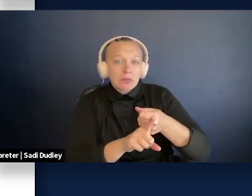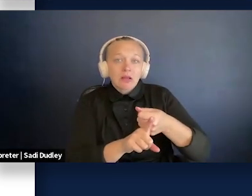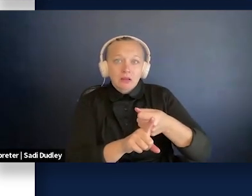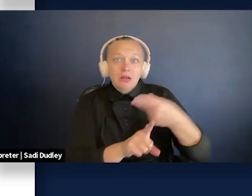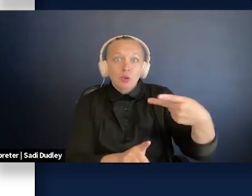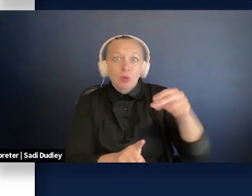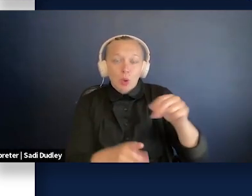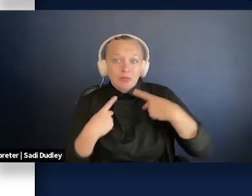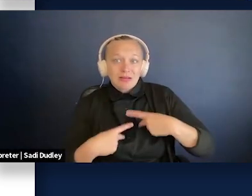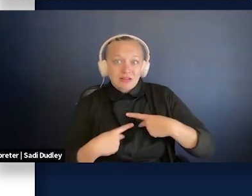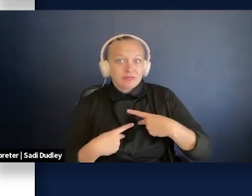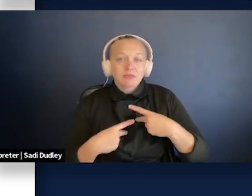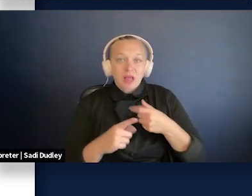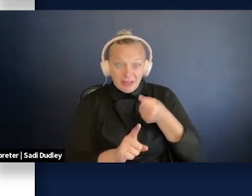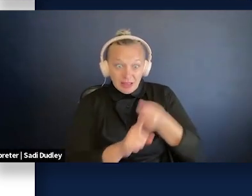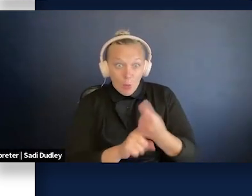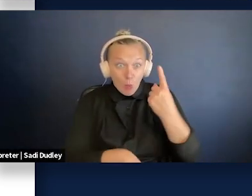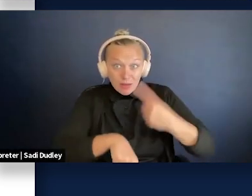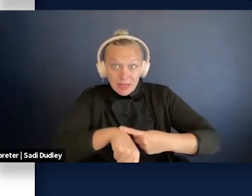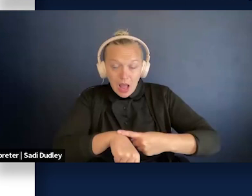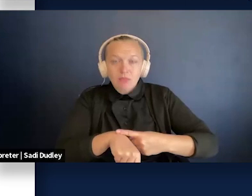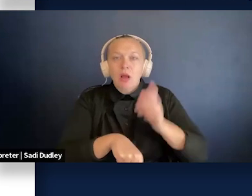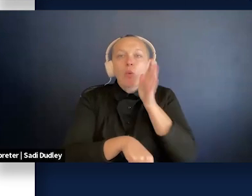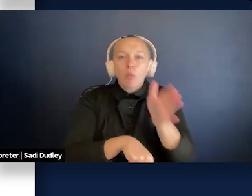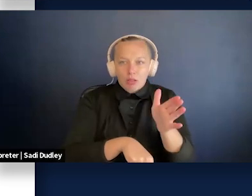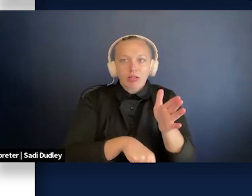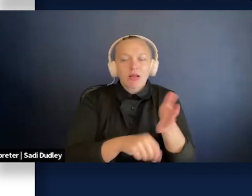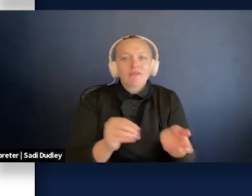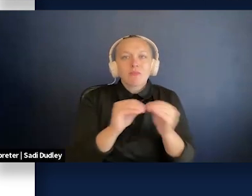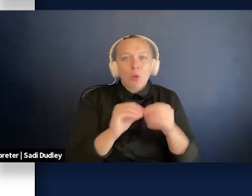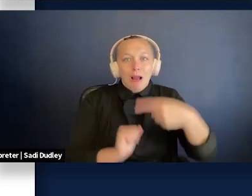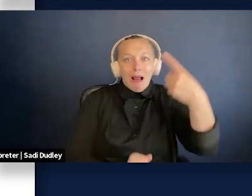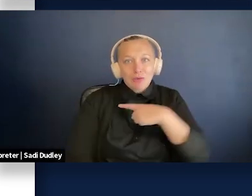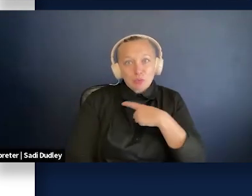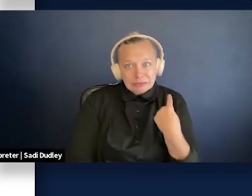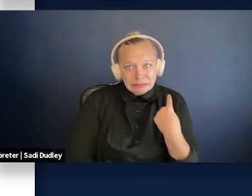Men and women with CP were more likely to have a higher recurrent risk of pneumococcal pneumonia over the 9-year.